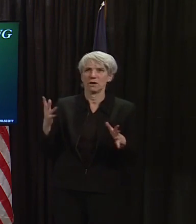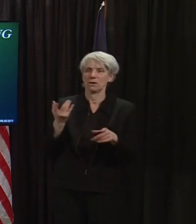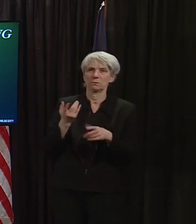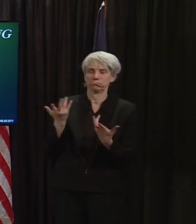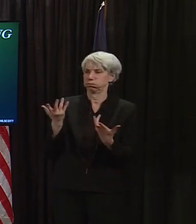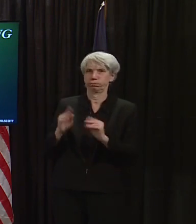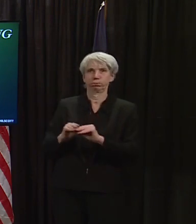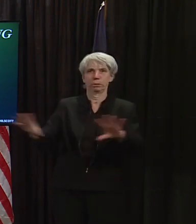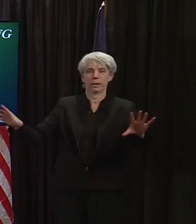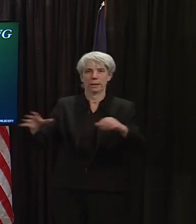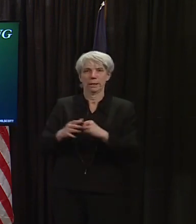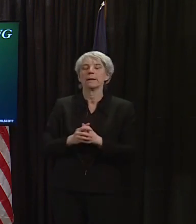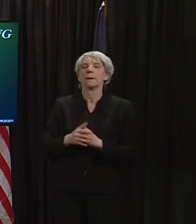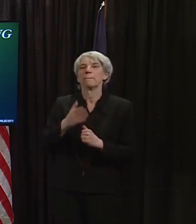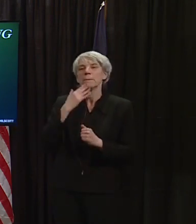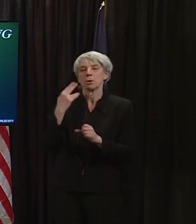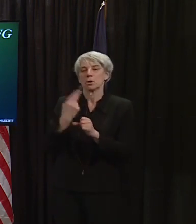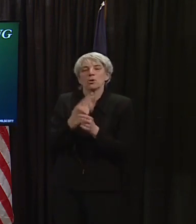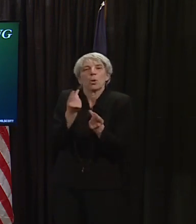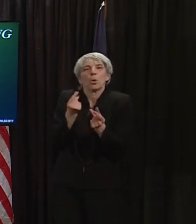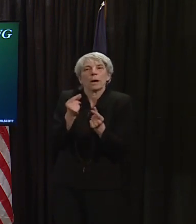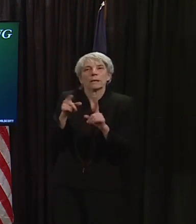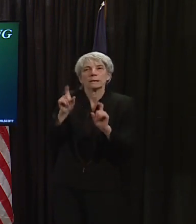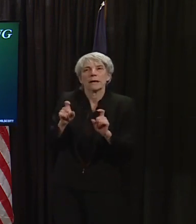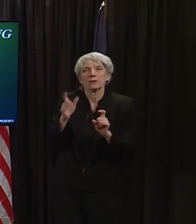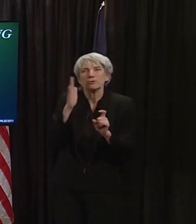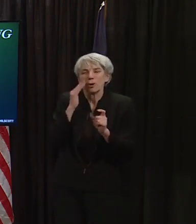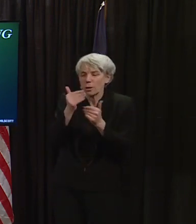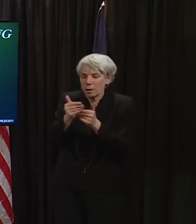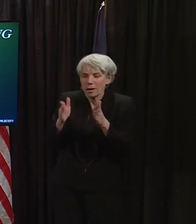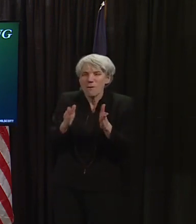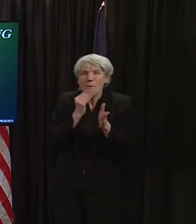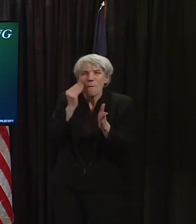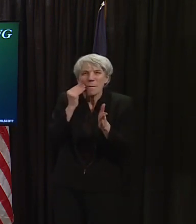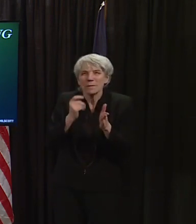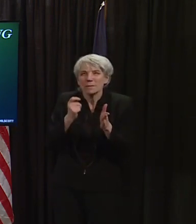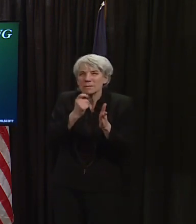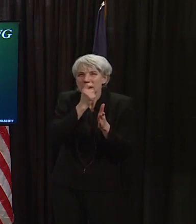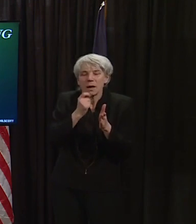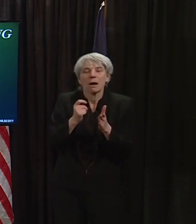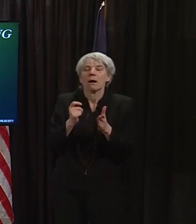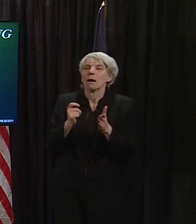antigen testing system at this time of high community transmission will be far